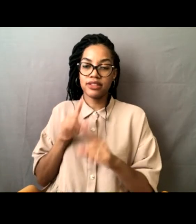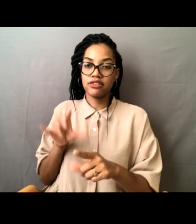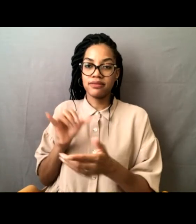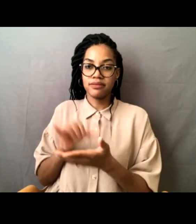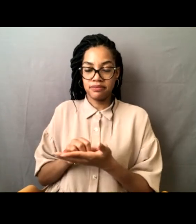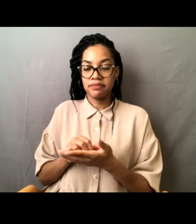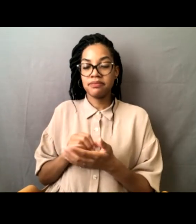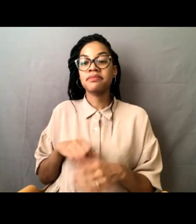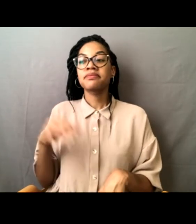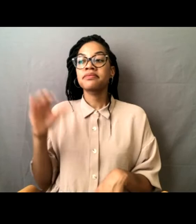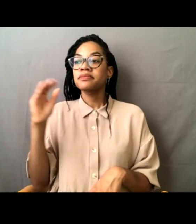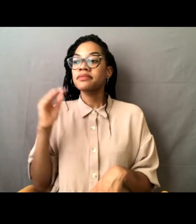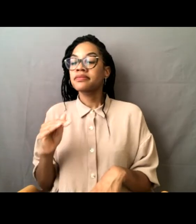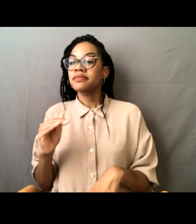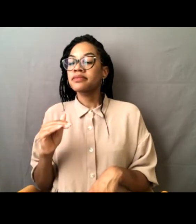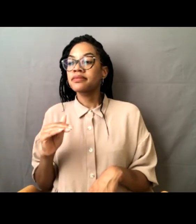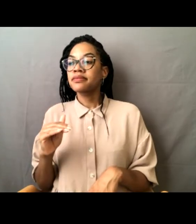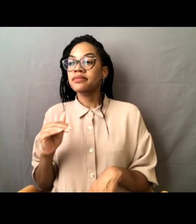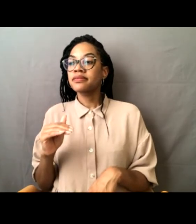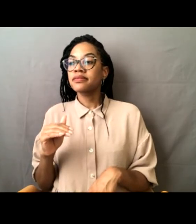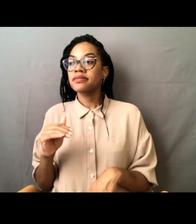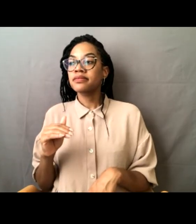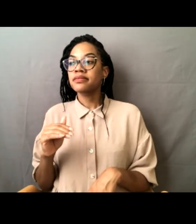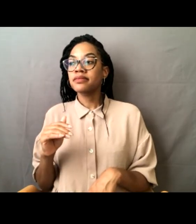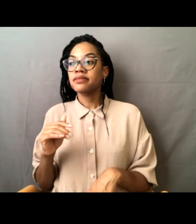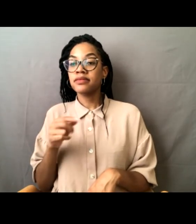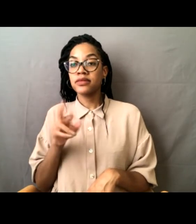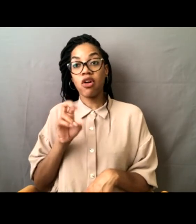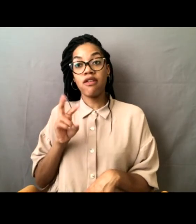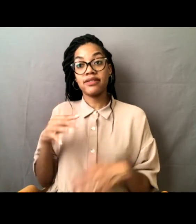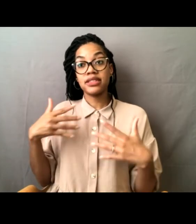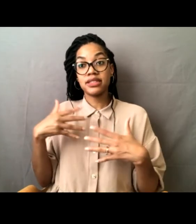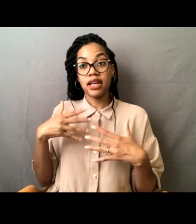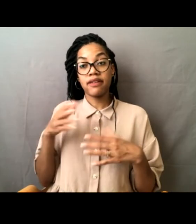And you answered whether the ROV scares the fish. That came in from Theodore.